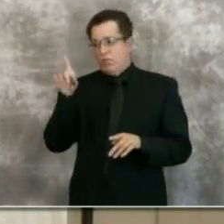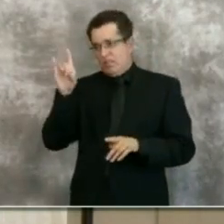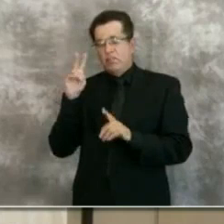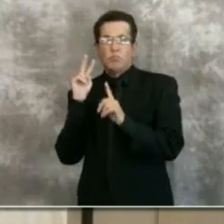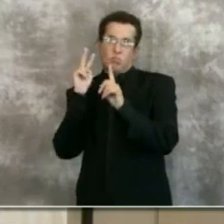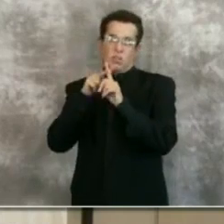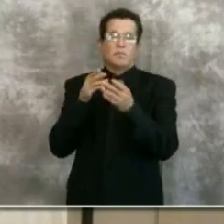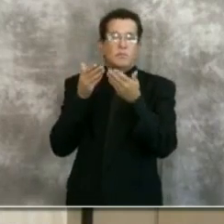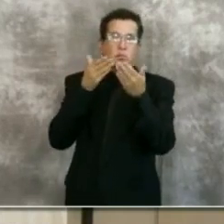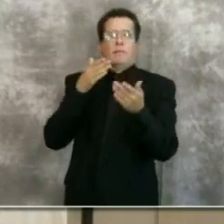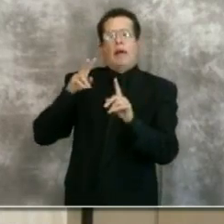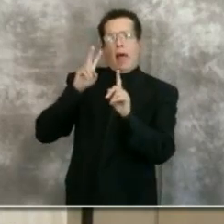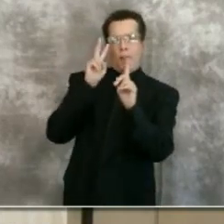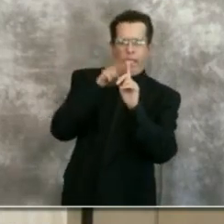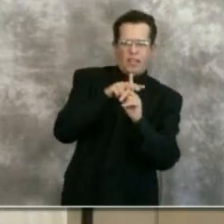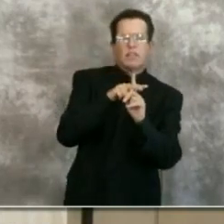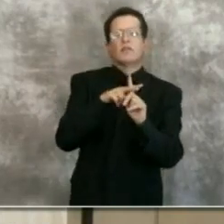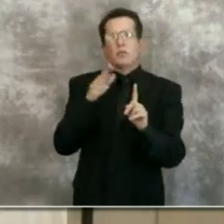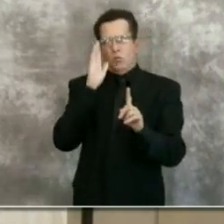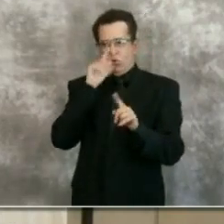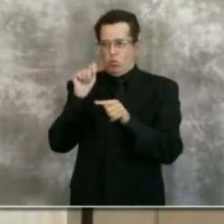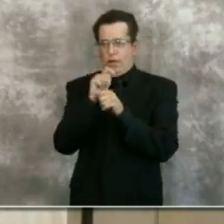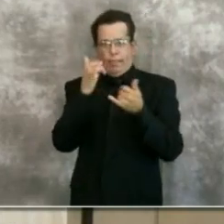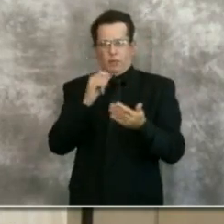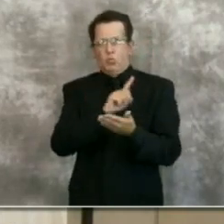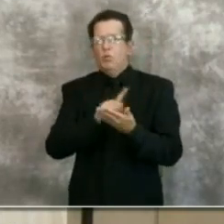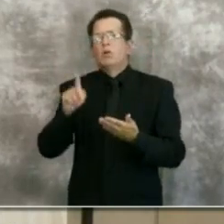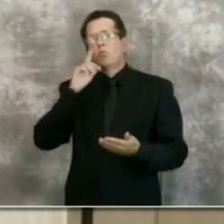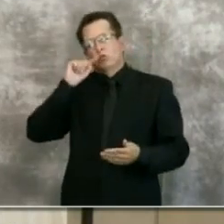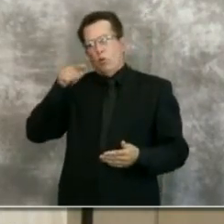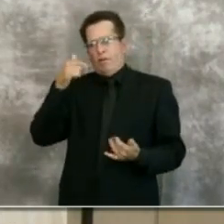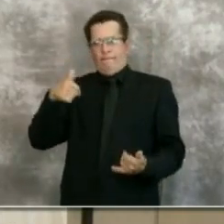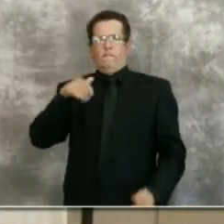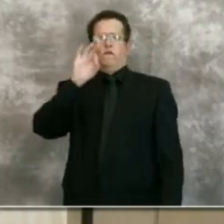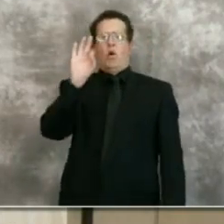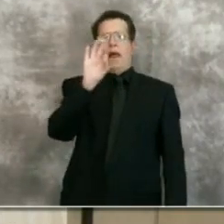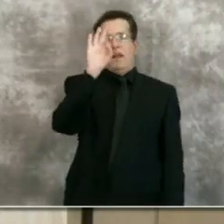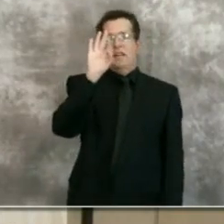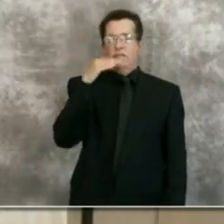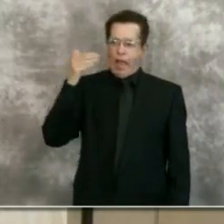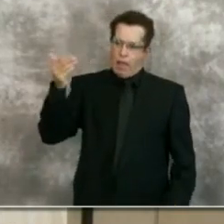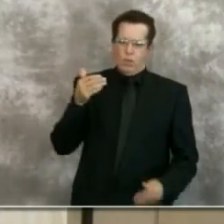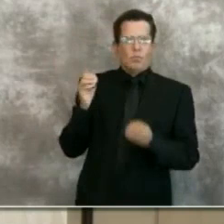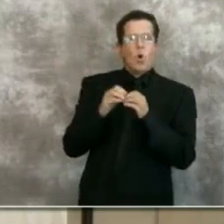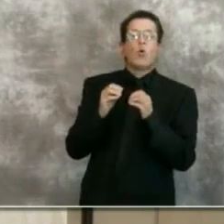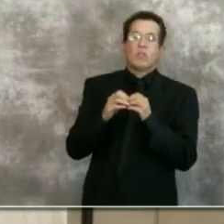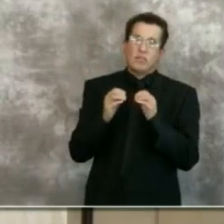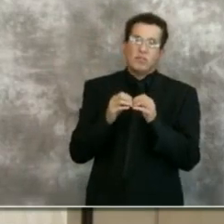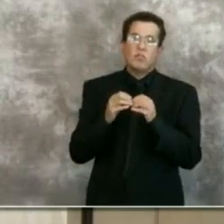HIRING 26 STAFF FROM PIPELINE OF NEW CASE INVESTIGATORS. WHO HAVE SUBMITTED APPLICATIONS